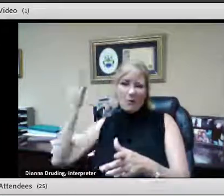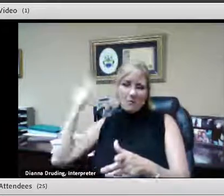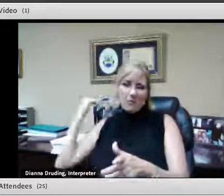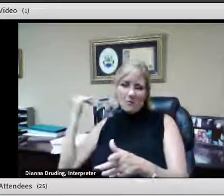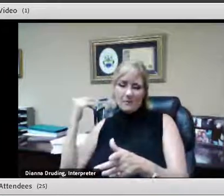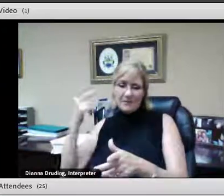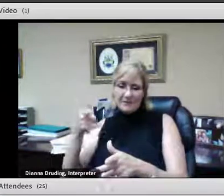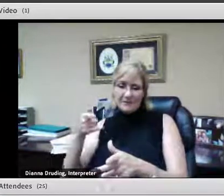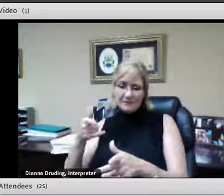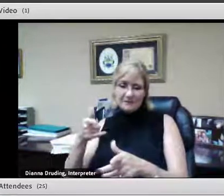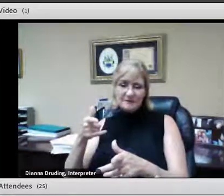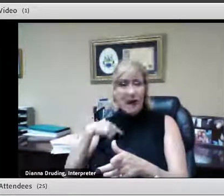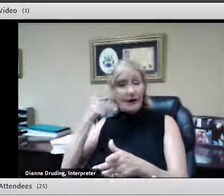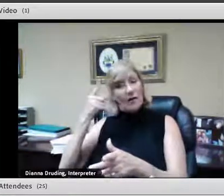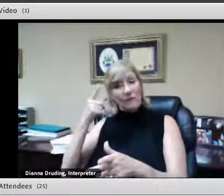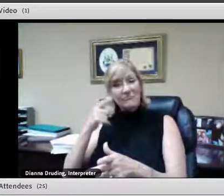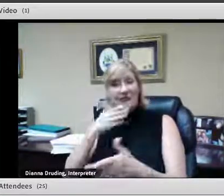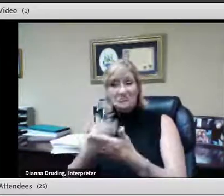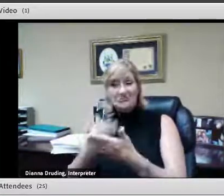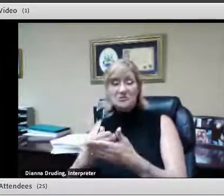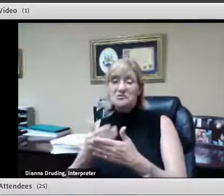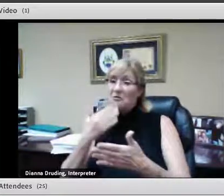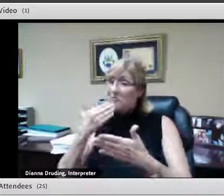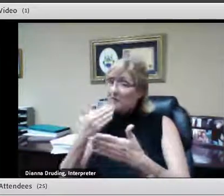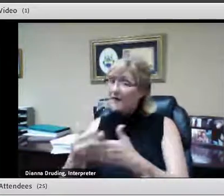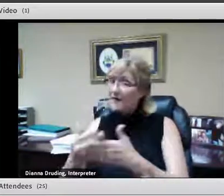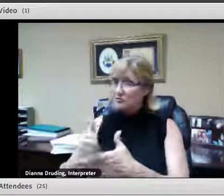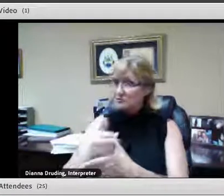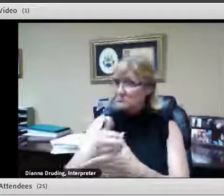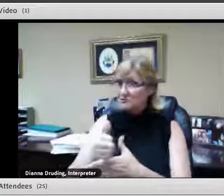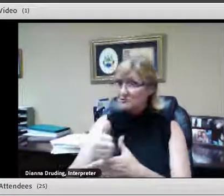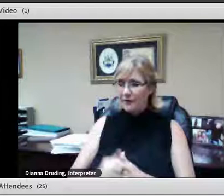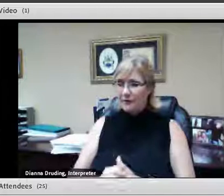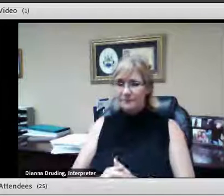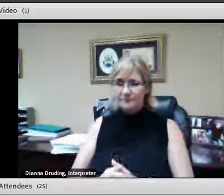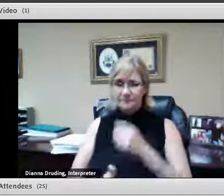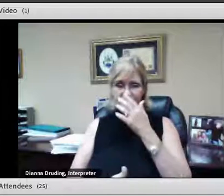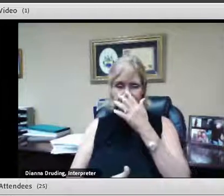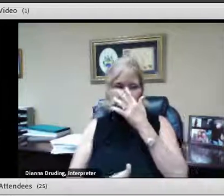they could be pretty useful, so thank you for sharing. Hilary: Oh, yeah. I like that idea, Elizabeth.